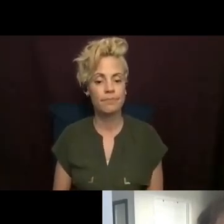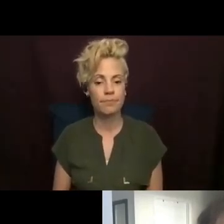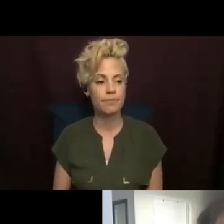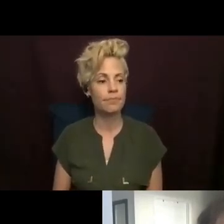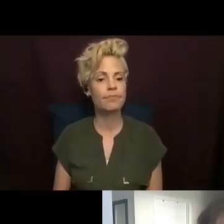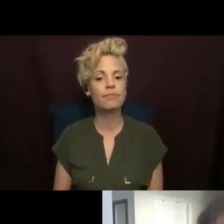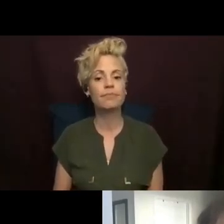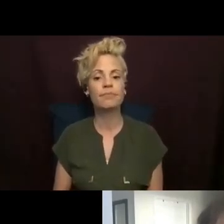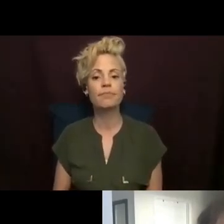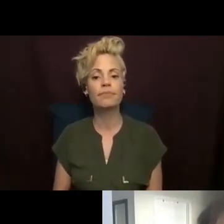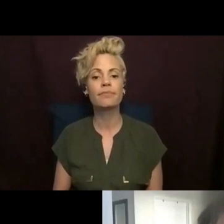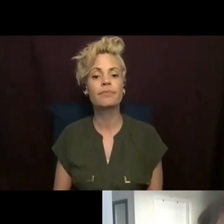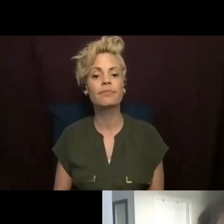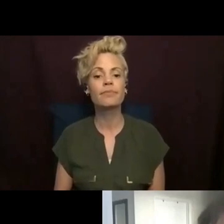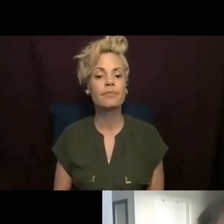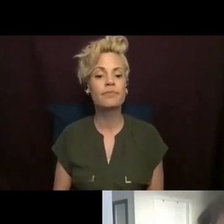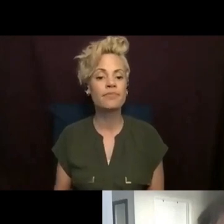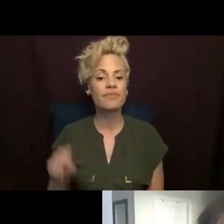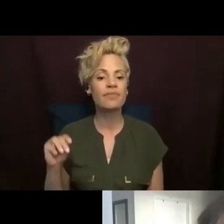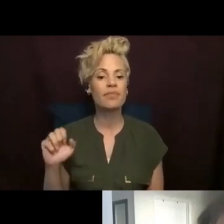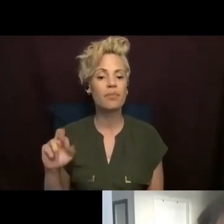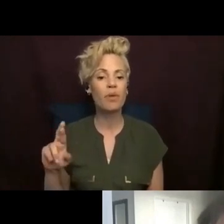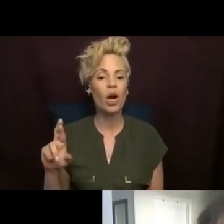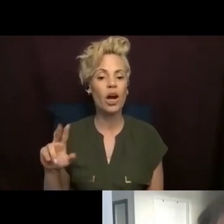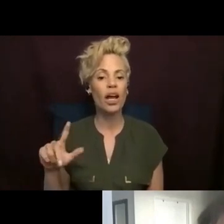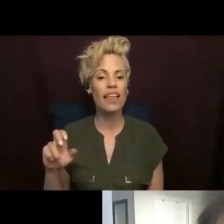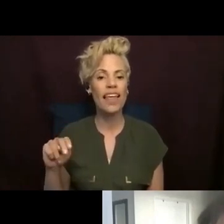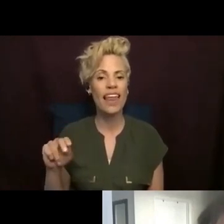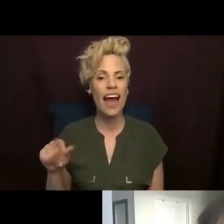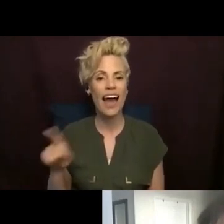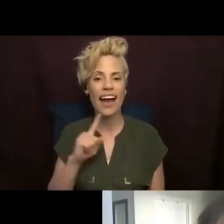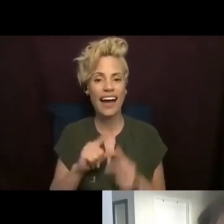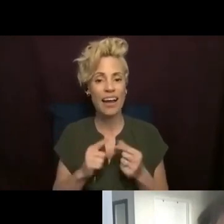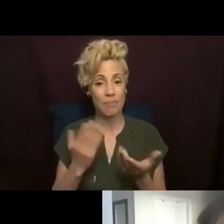And maybe that might be a great place to stop. I think we've run over our time,